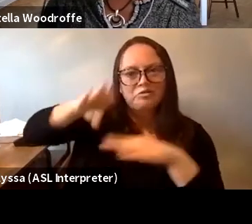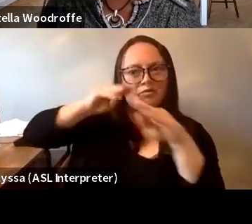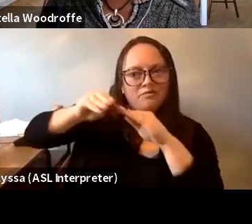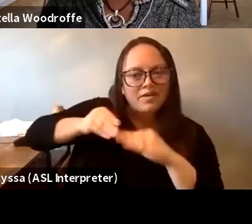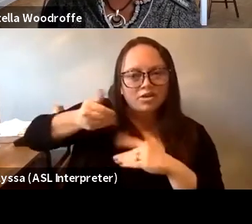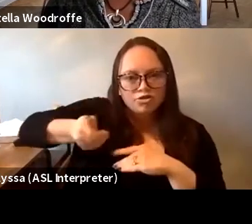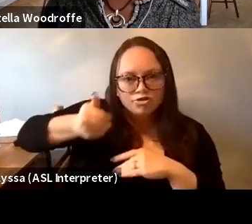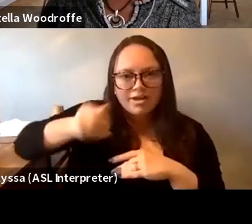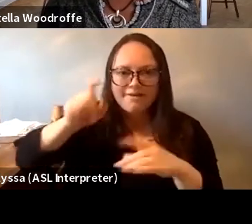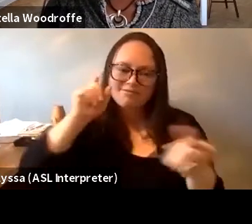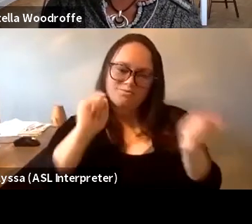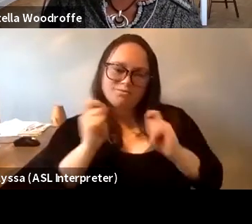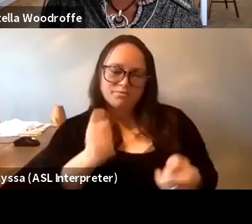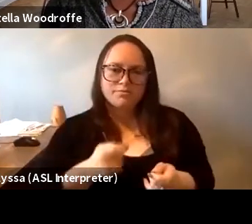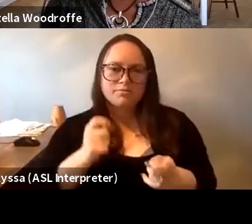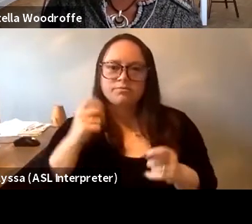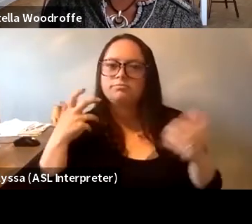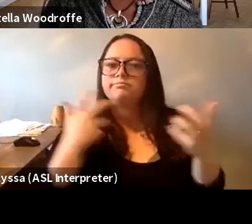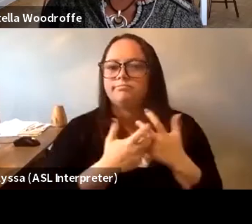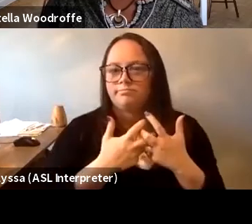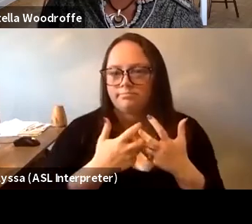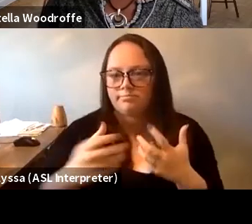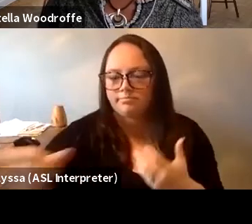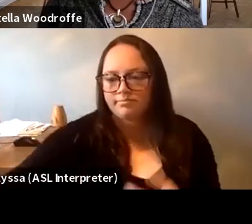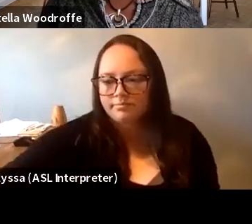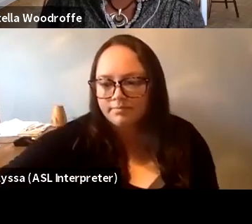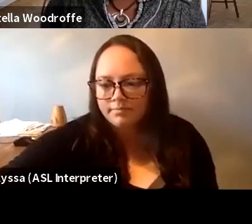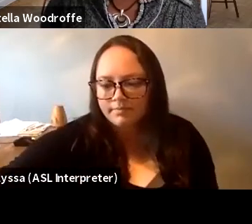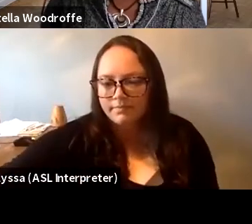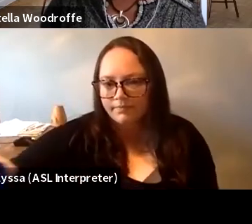into the box that I have created. And I think that's where the